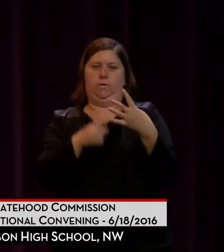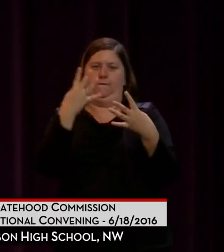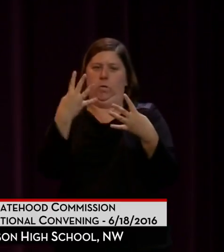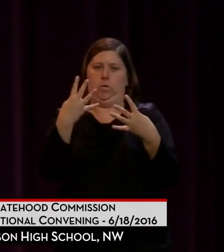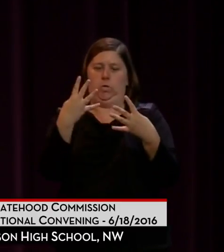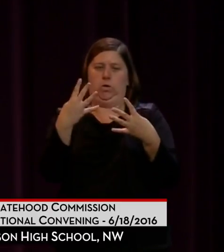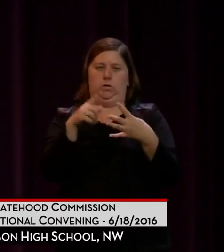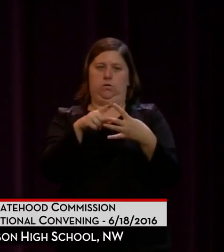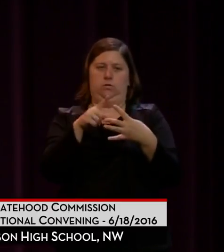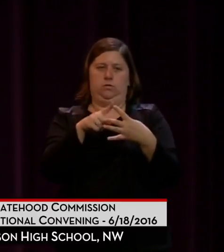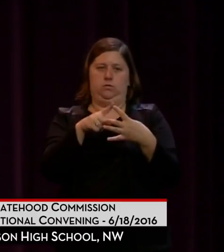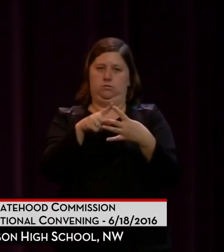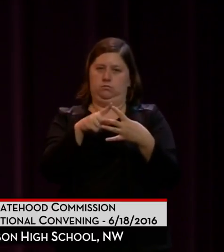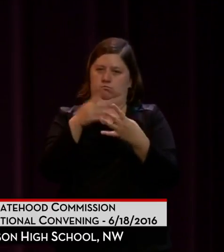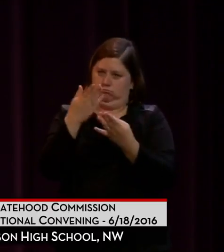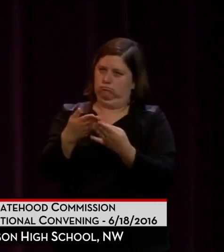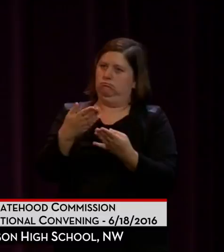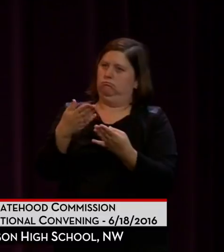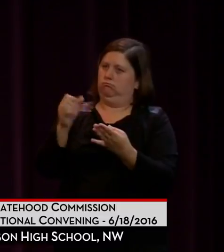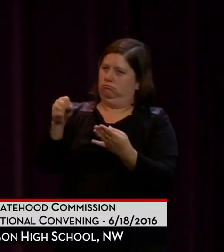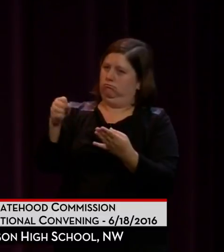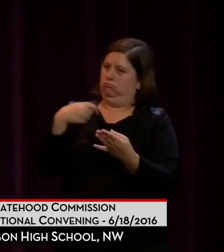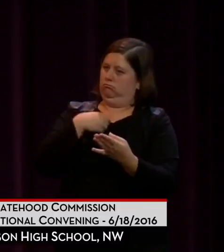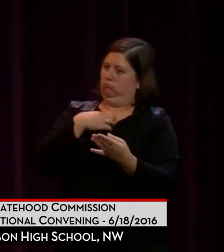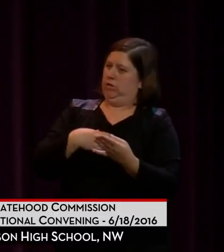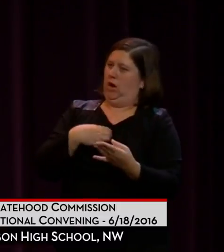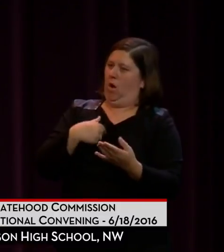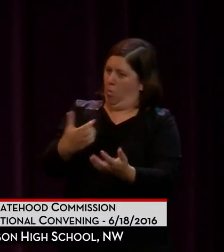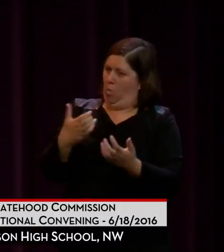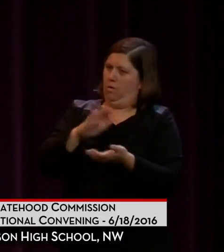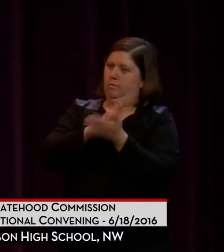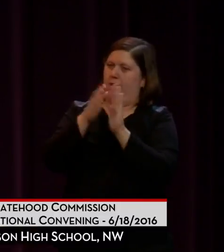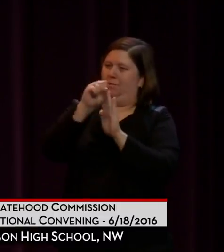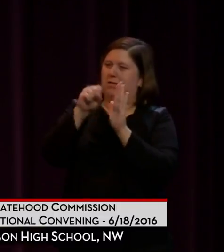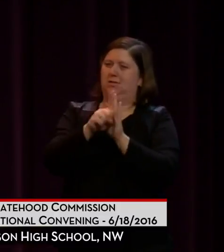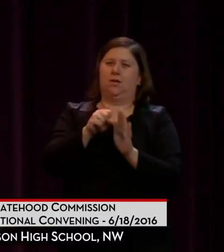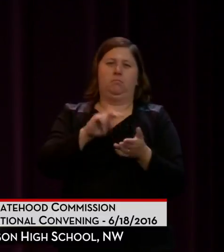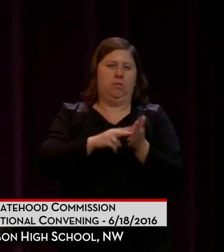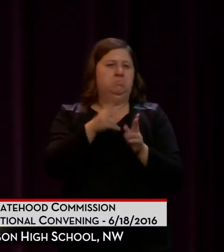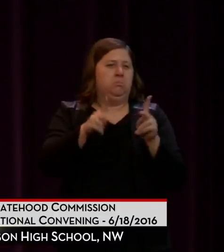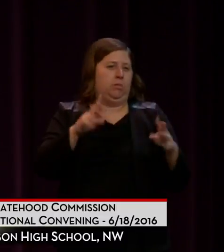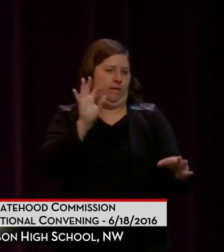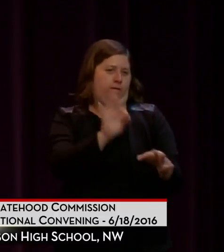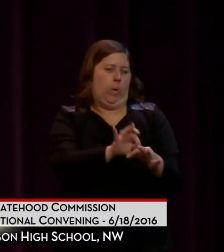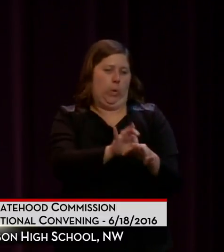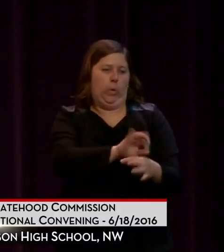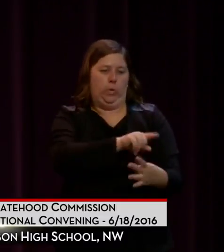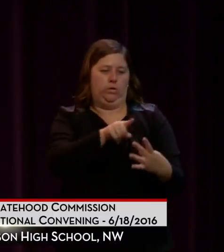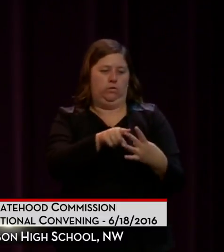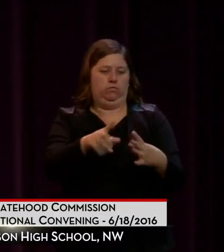THEY EVIDENCE THEIR DESIRE TO BECOME A STATE THROUGH SOME SORT OF VOTE BY THE PEOPLE. THEY ADOPT A CONSTITUTION THAT